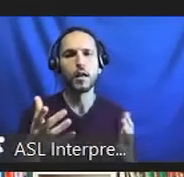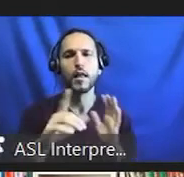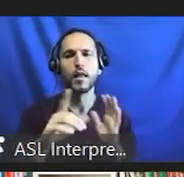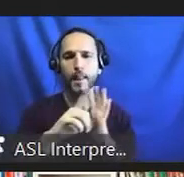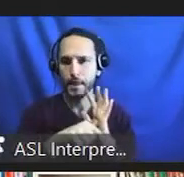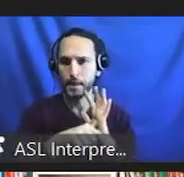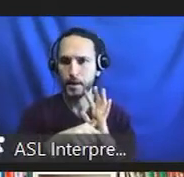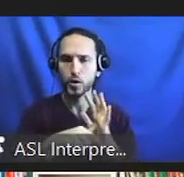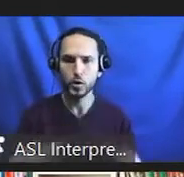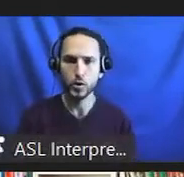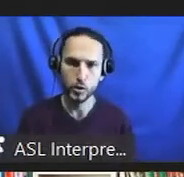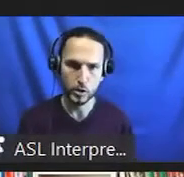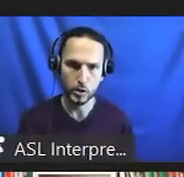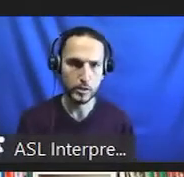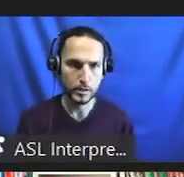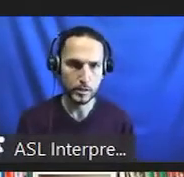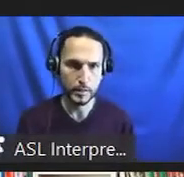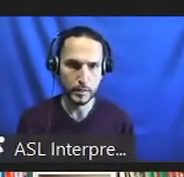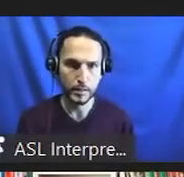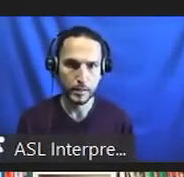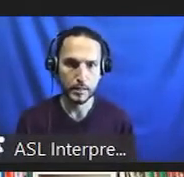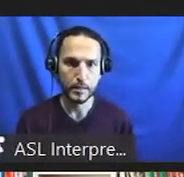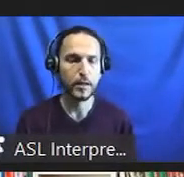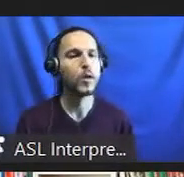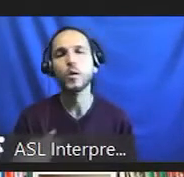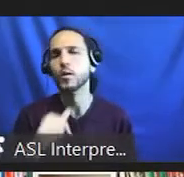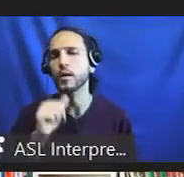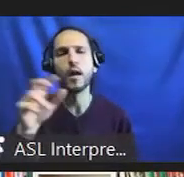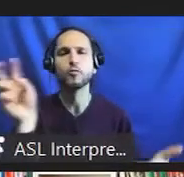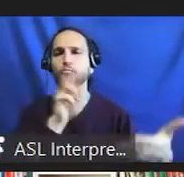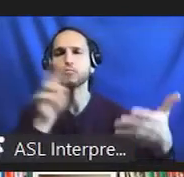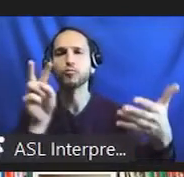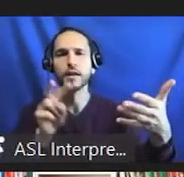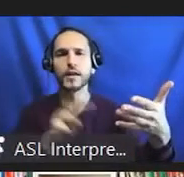So that's why we're not going to read every word of this.